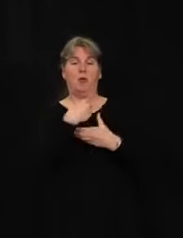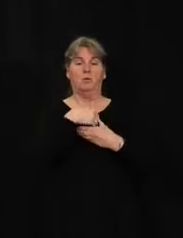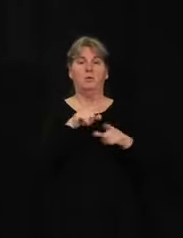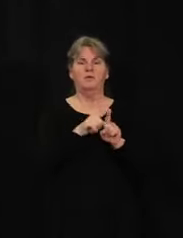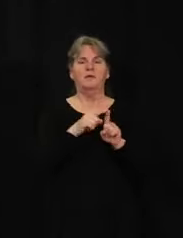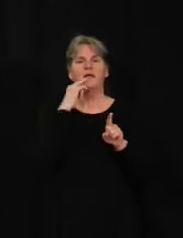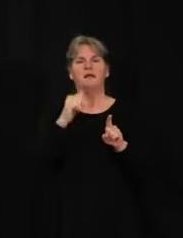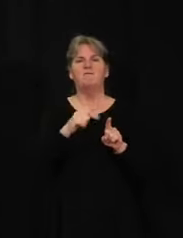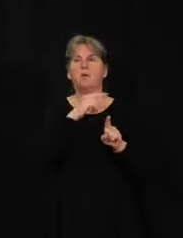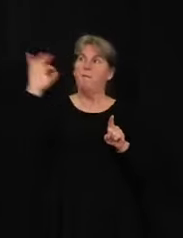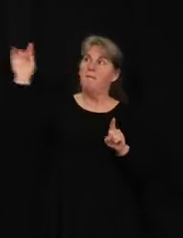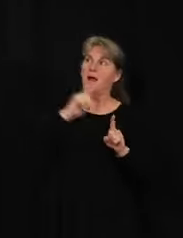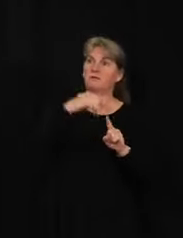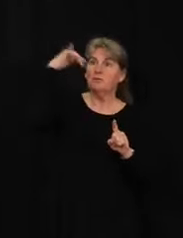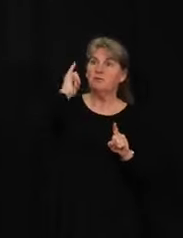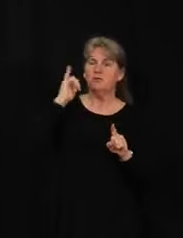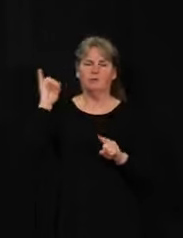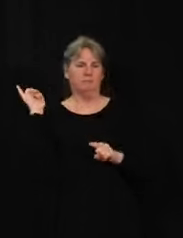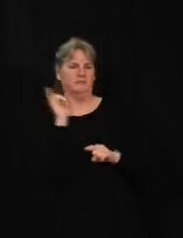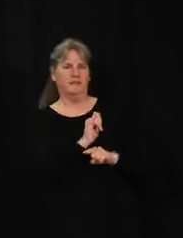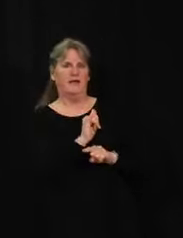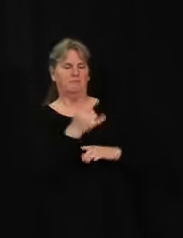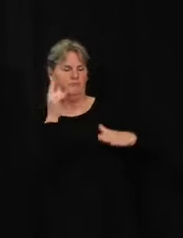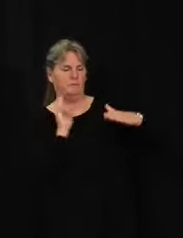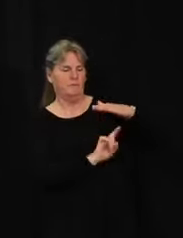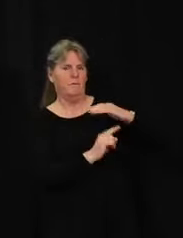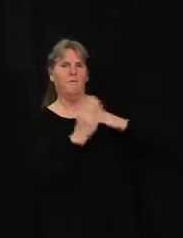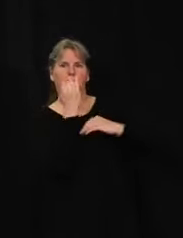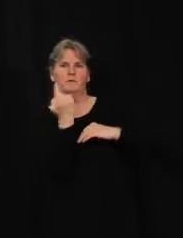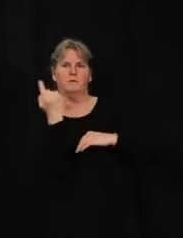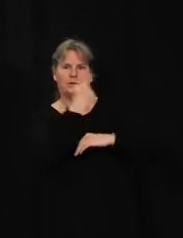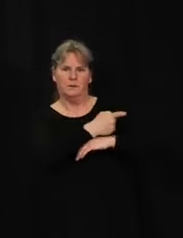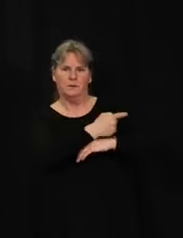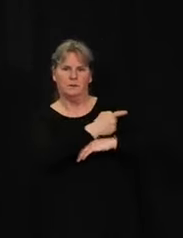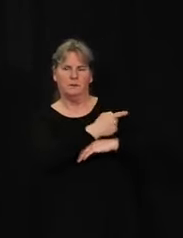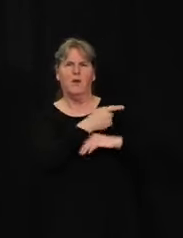if you're returning to the territory. We're also looking into how to